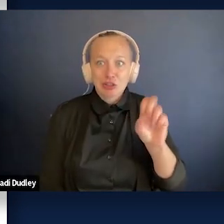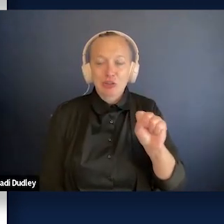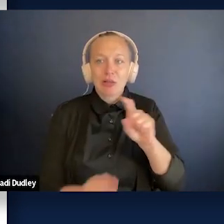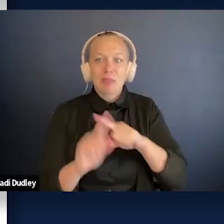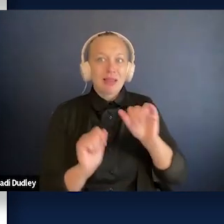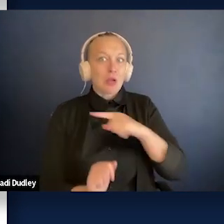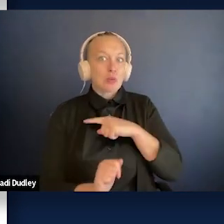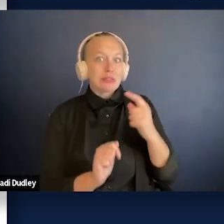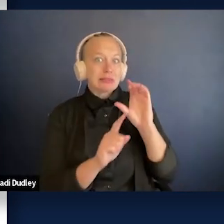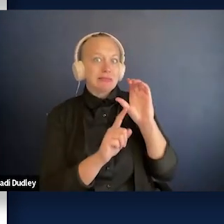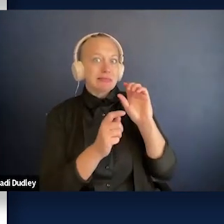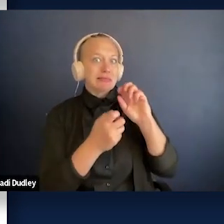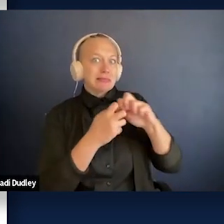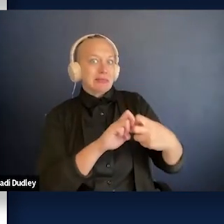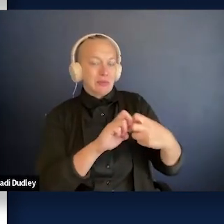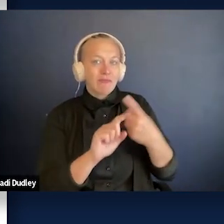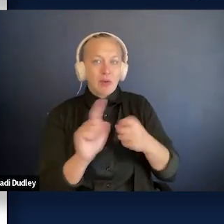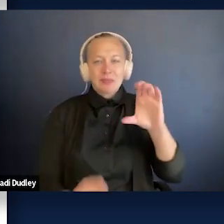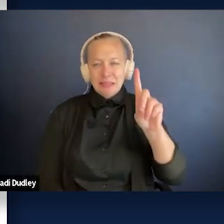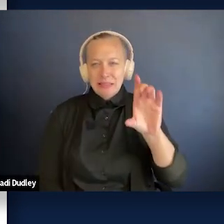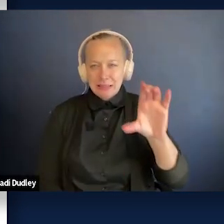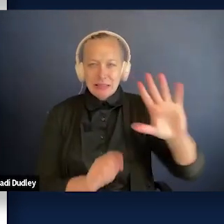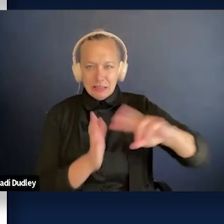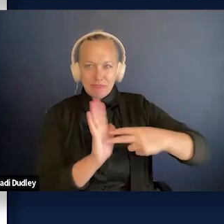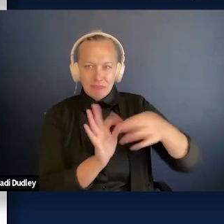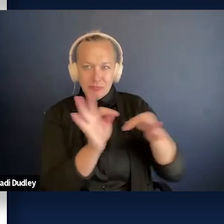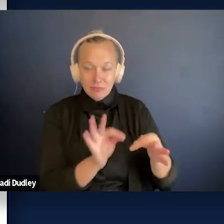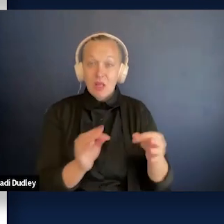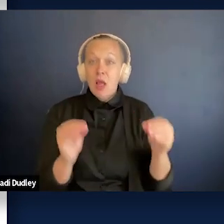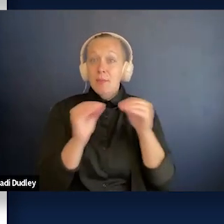So, for example, adults with CP have an increased risk of chronic heart.